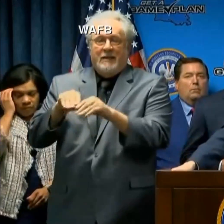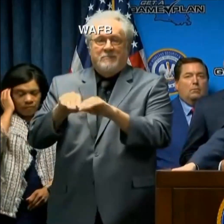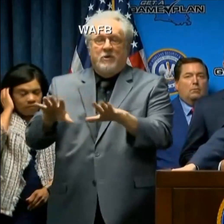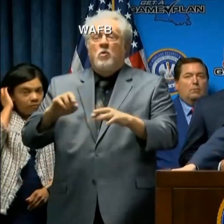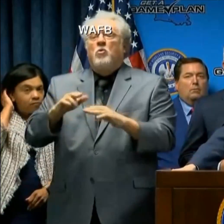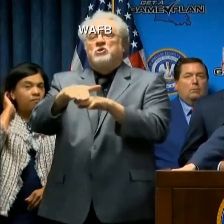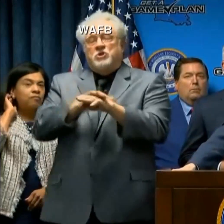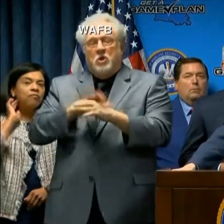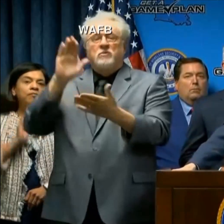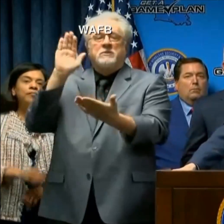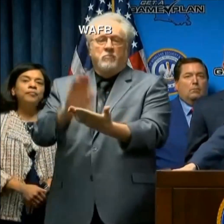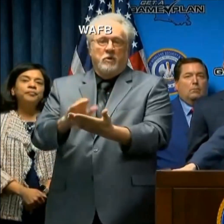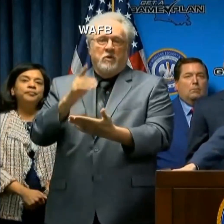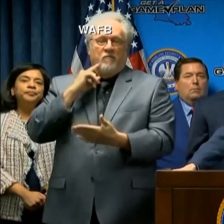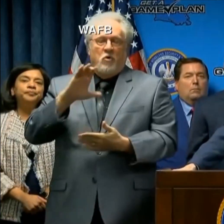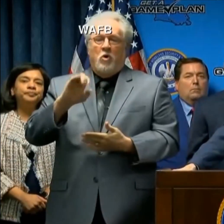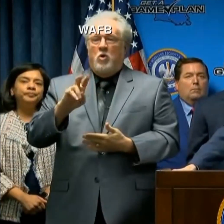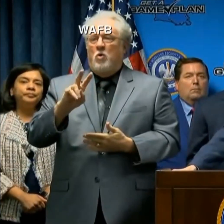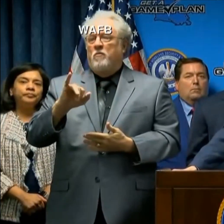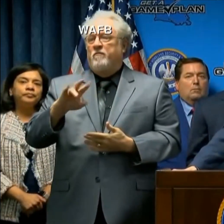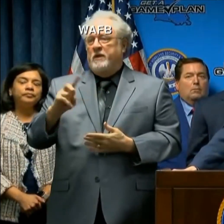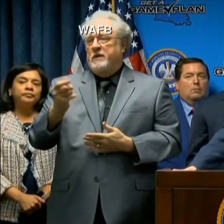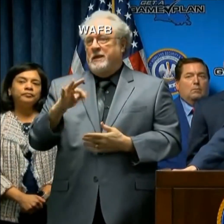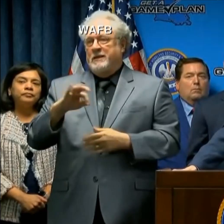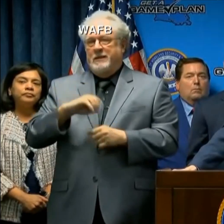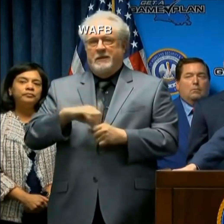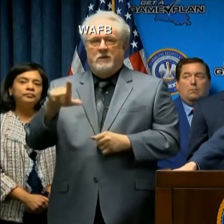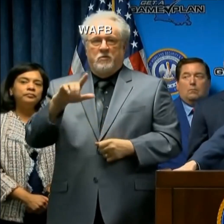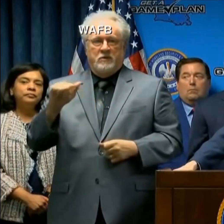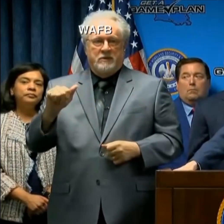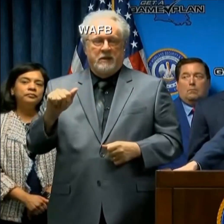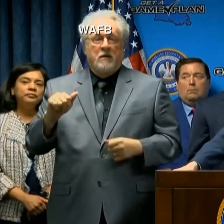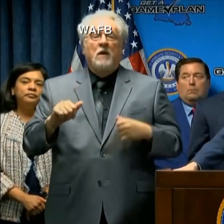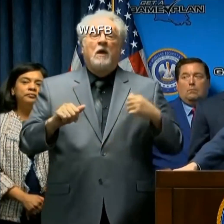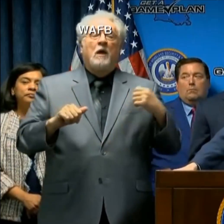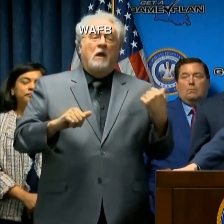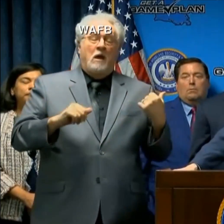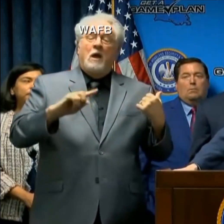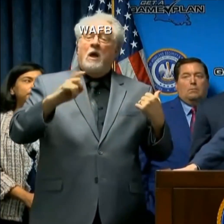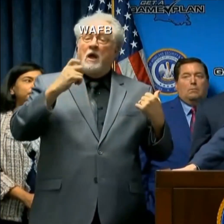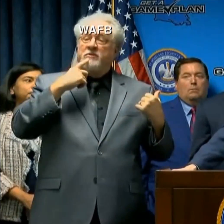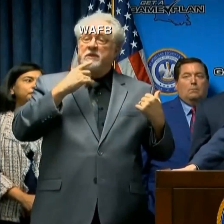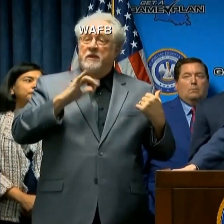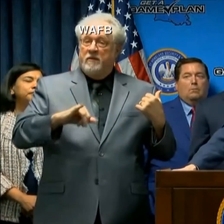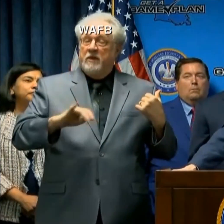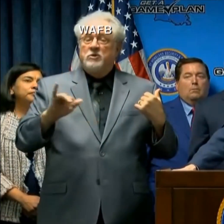of kovin 19 in our state as the governor also said we do believe given that the